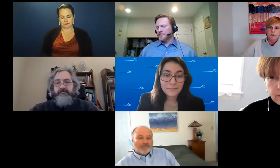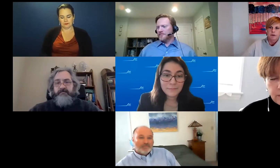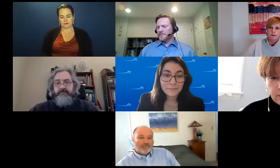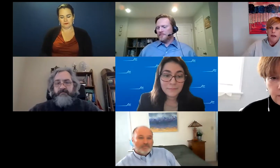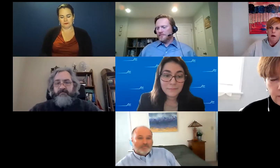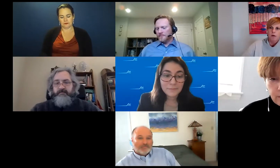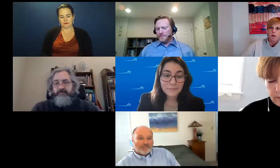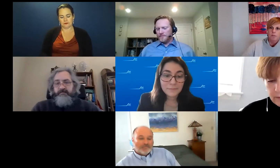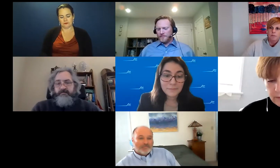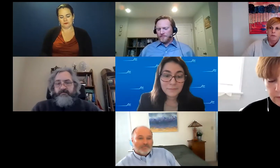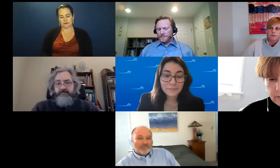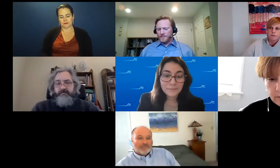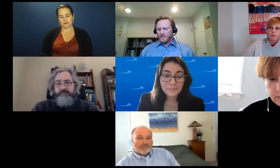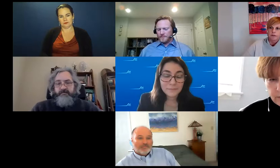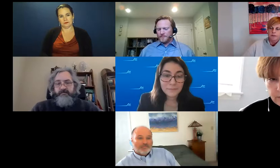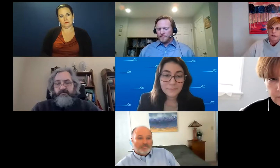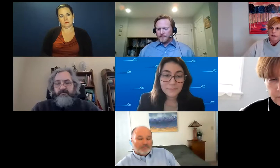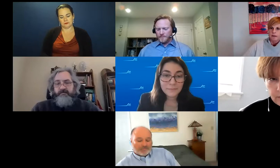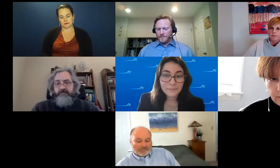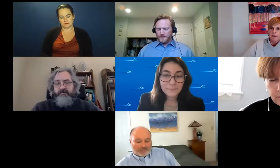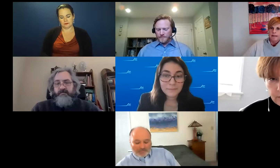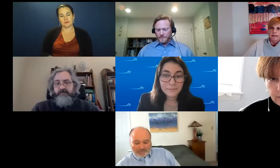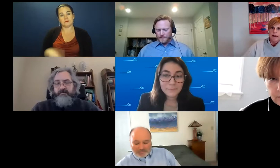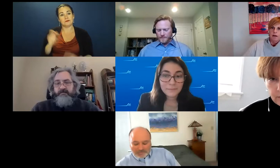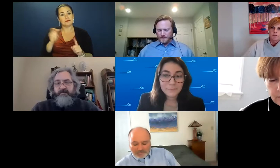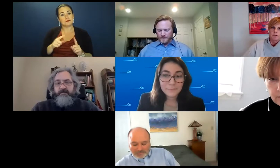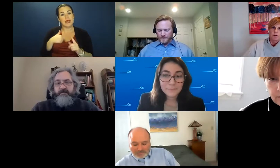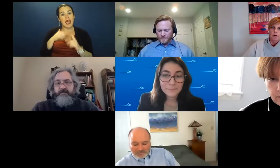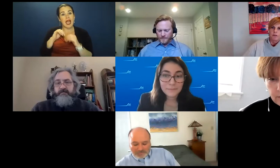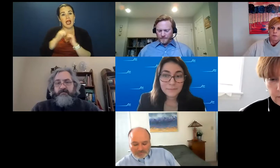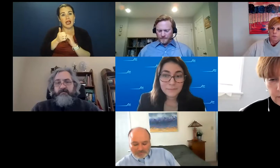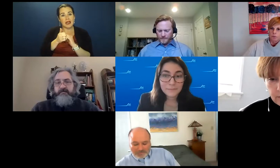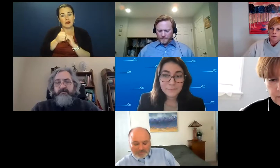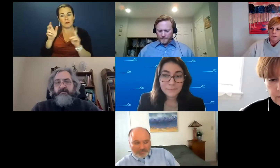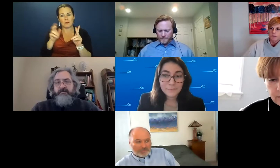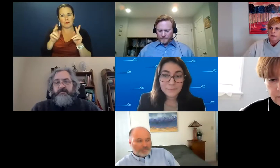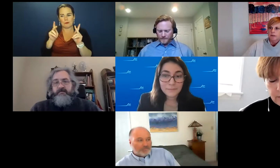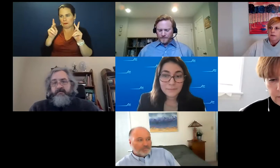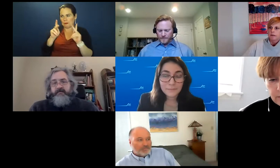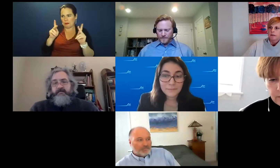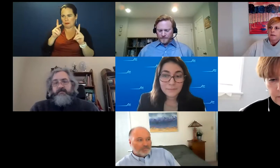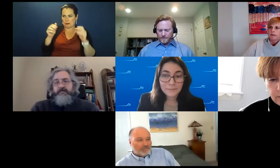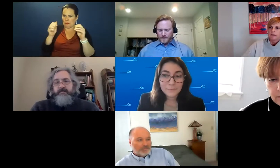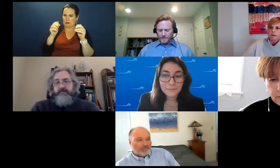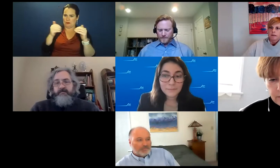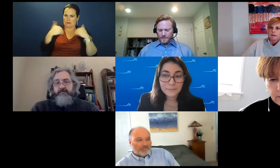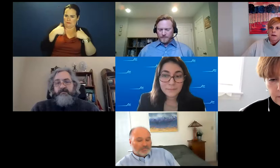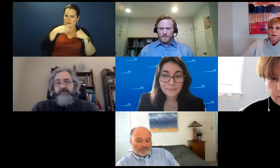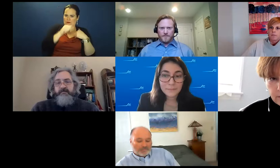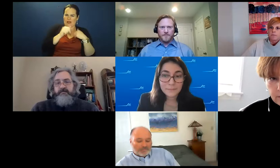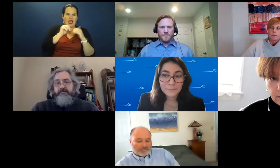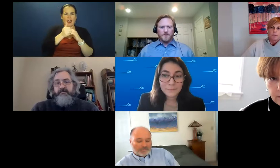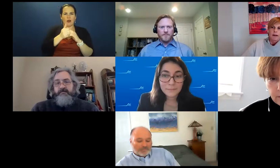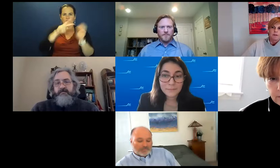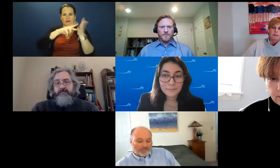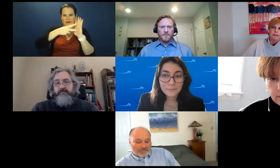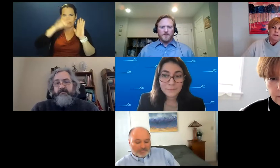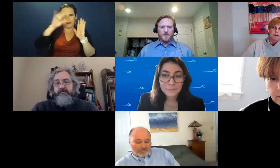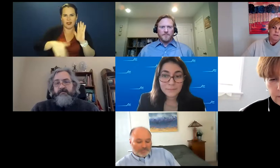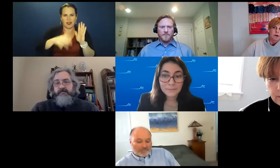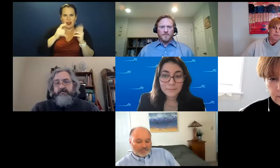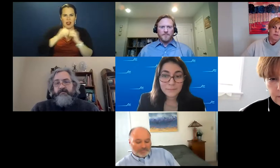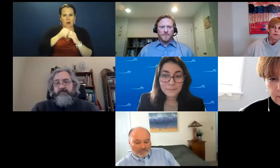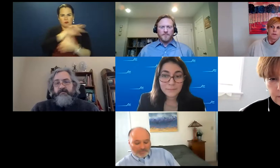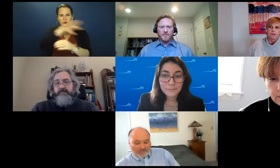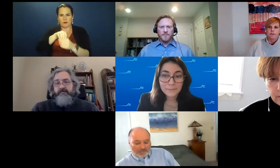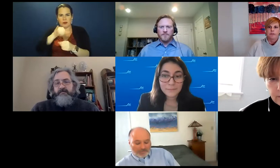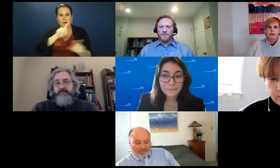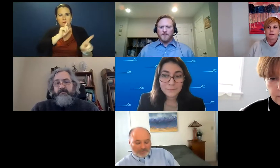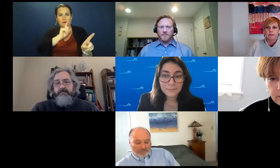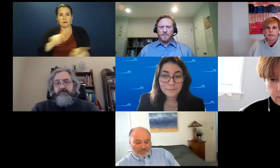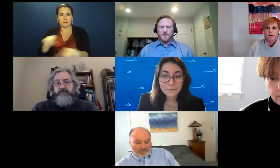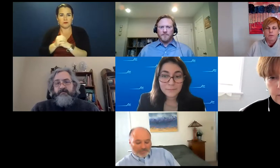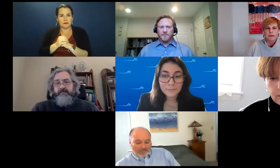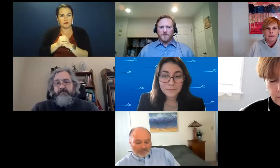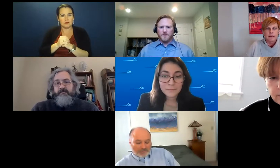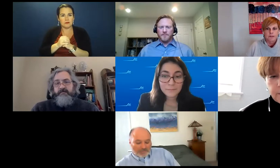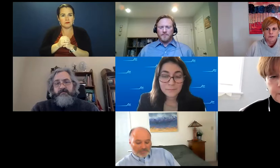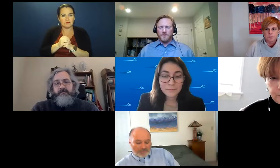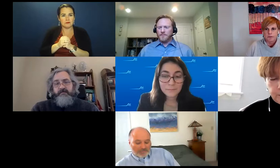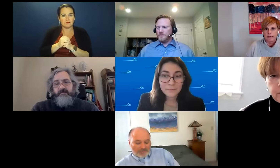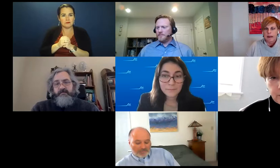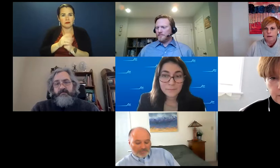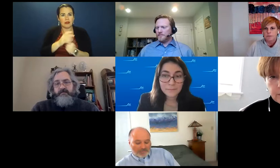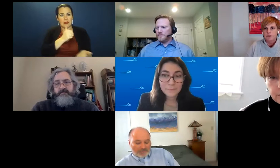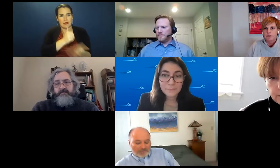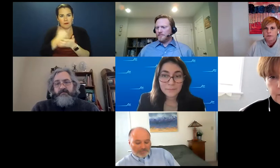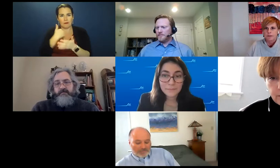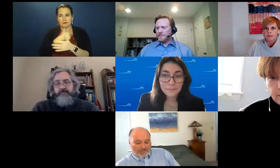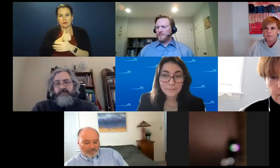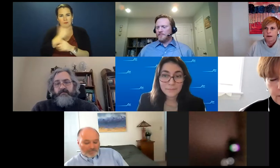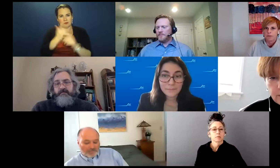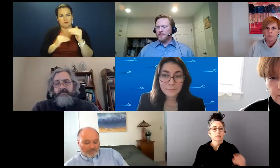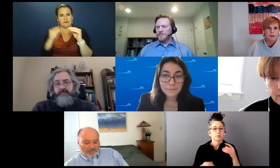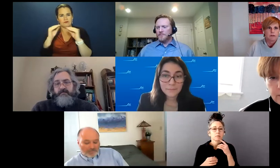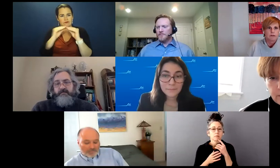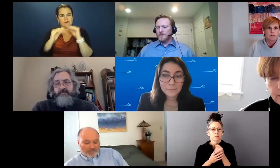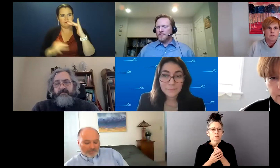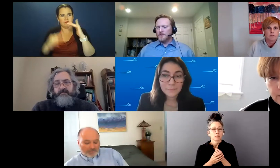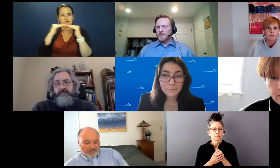Thank you, guys. A key issue here is how are people disabilities defined and counted for all these reports? Granularly, it's helpful in order to detect and remedy accessibility gaps. I guess that's for everyone.